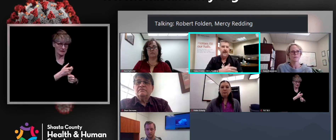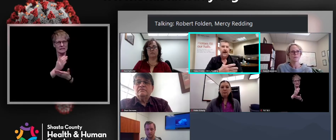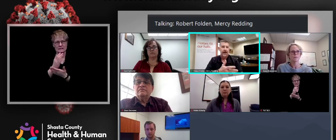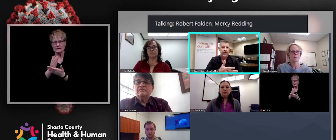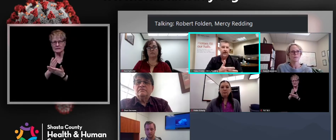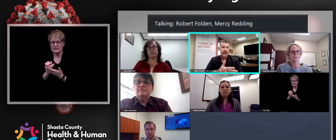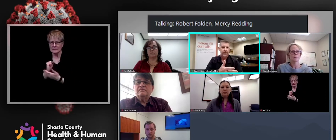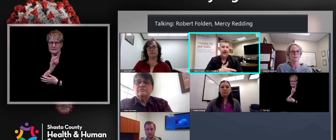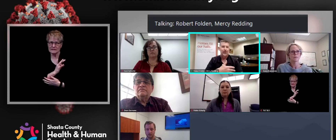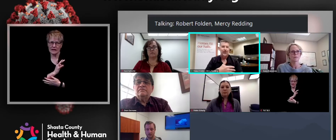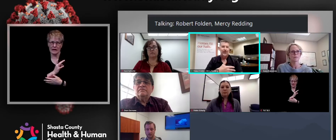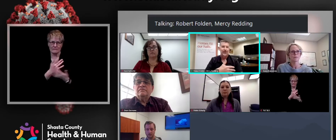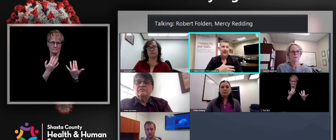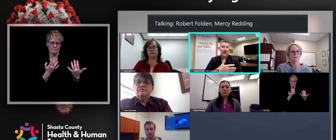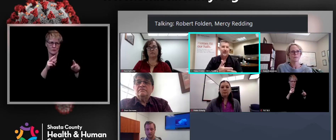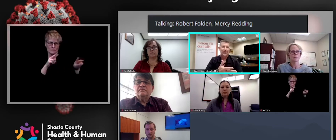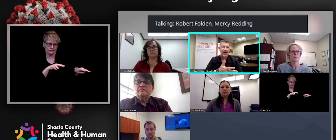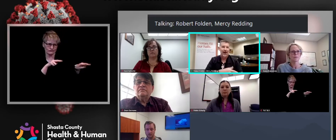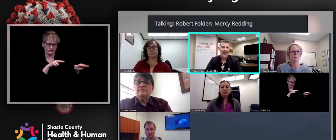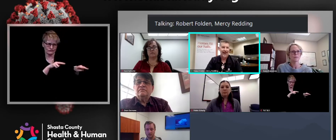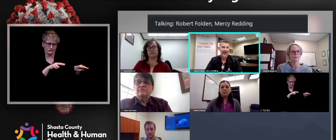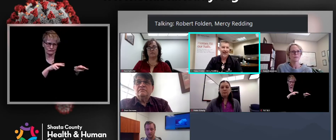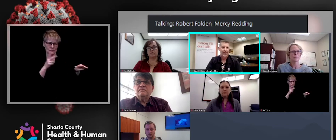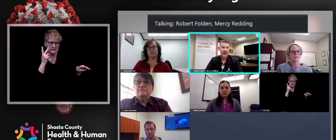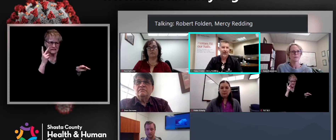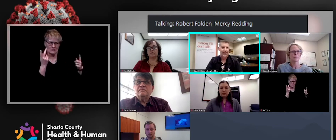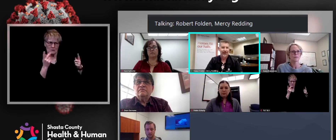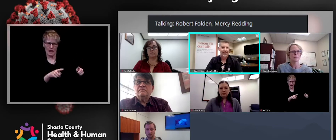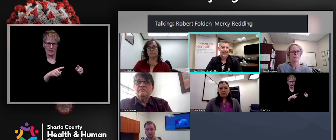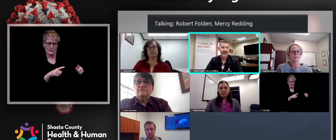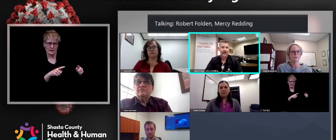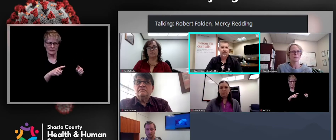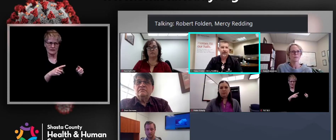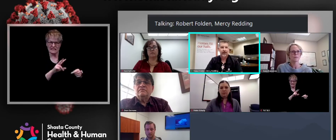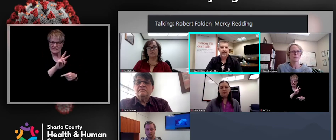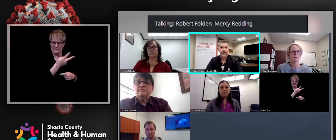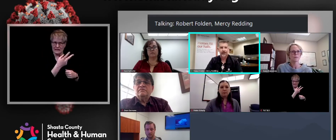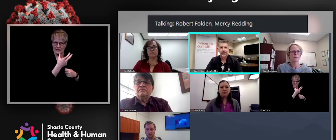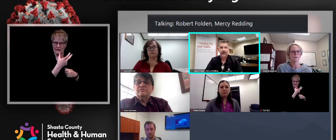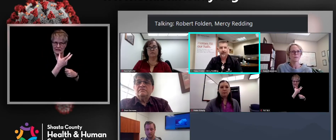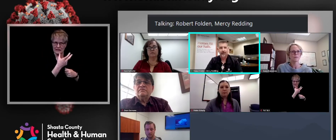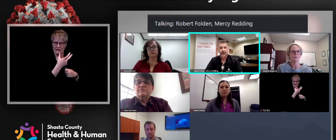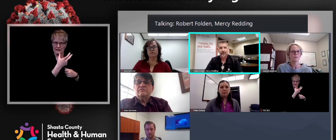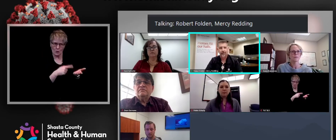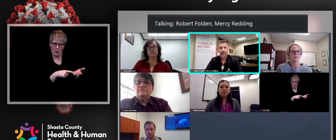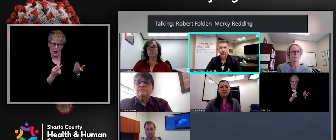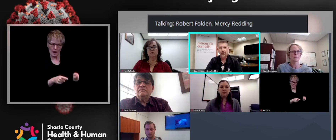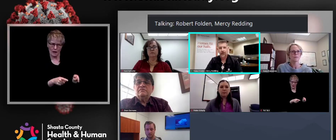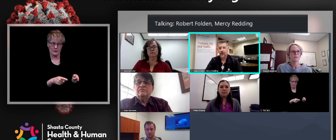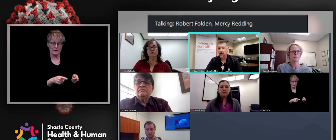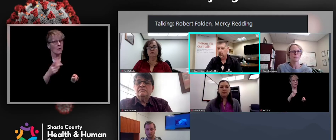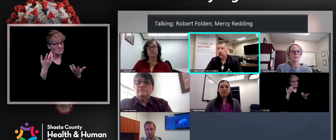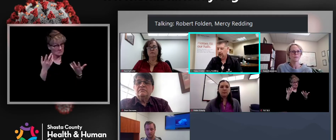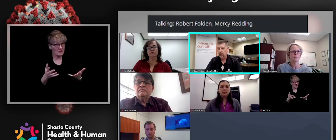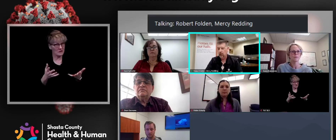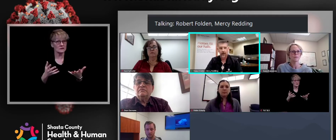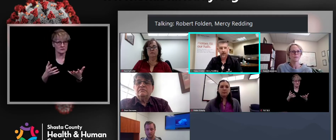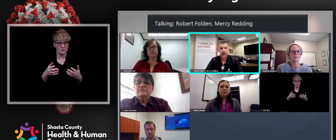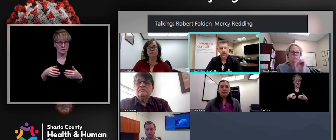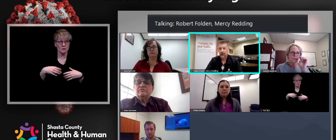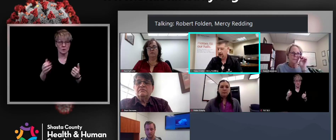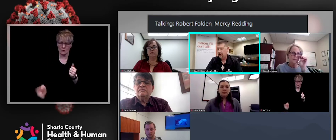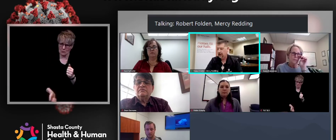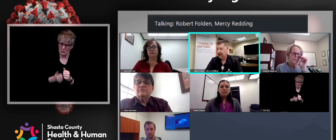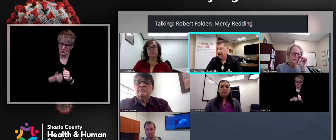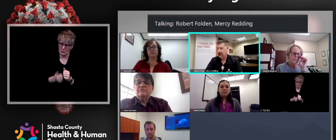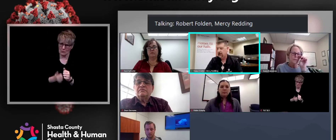And now that we've sort of got past that hurdle and realize that most do quite well on that second